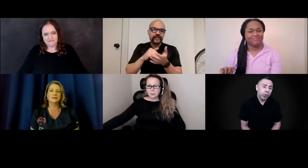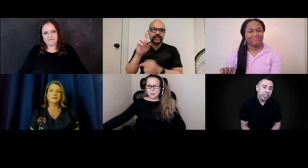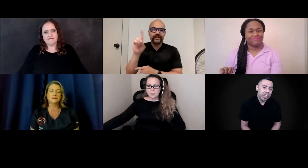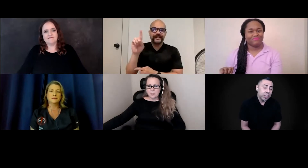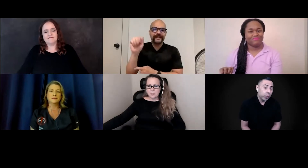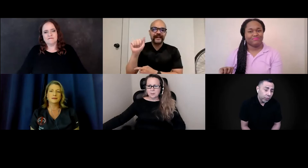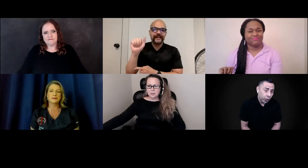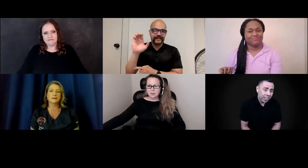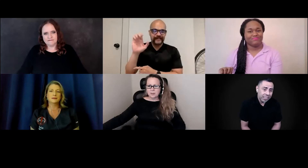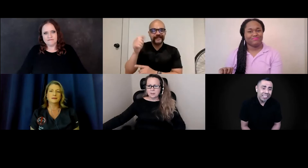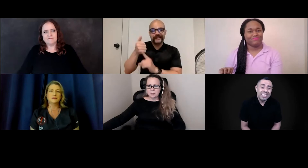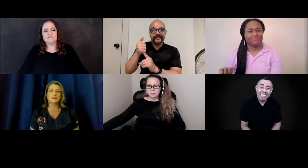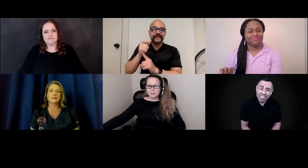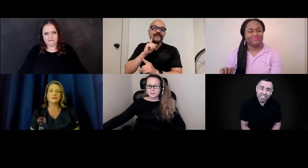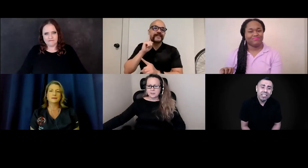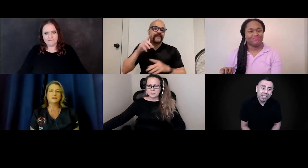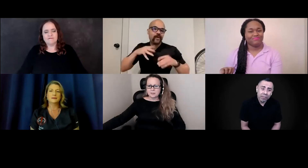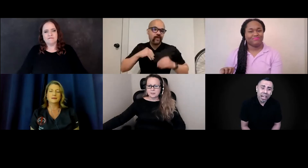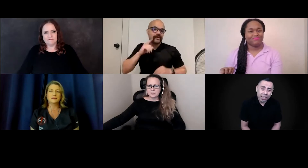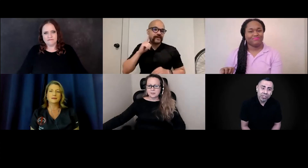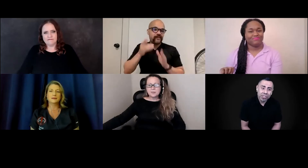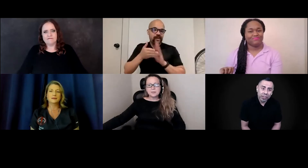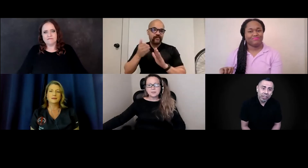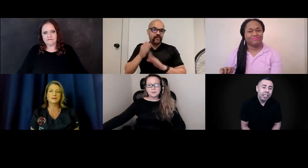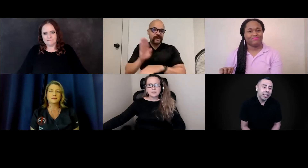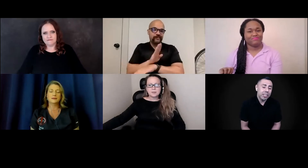The name of the organization I work for is DAC, Deaf Action Center.